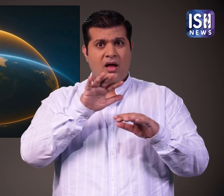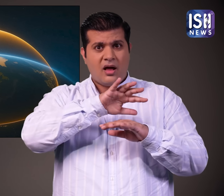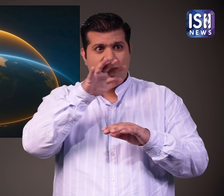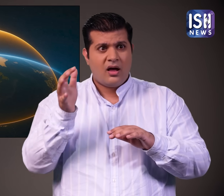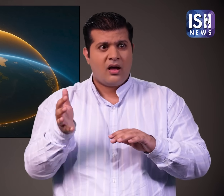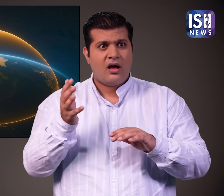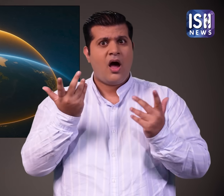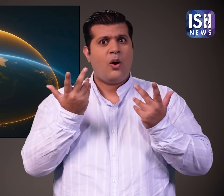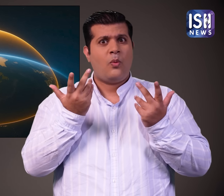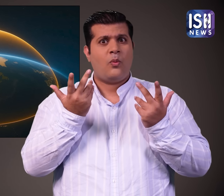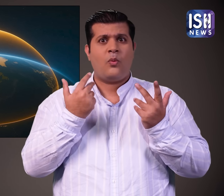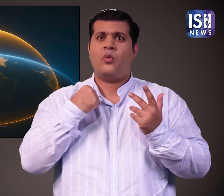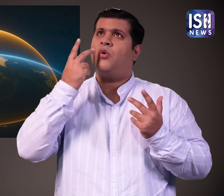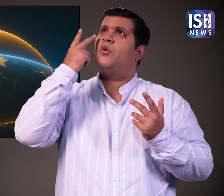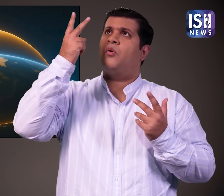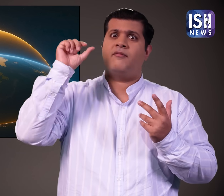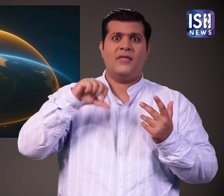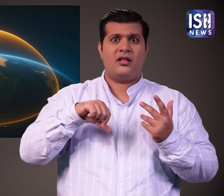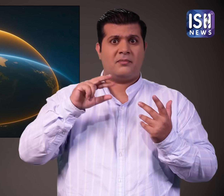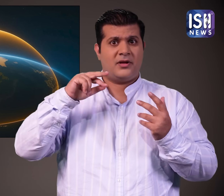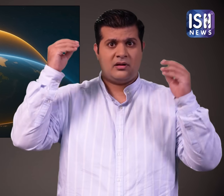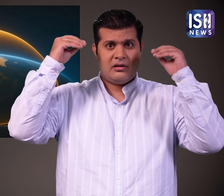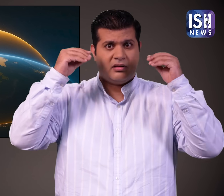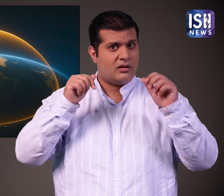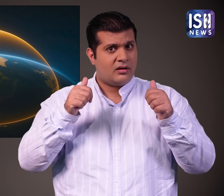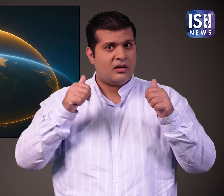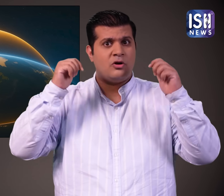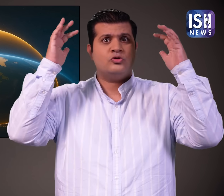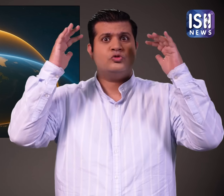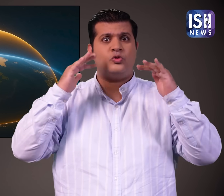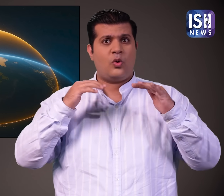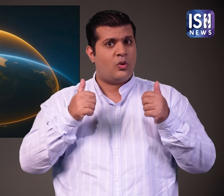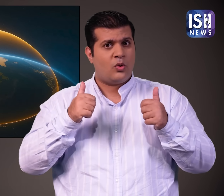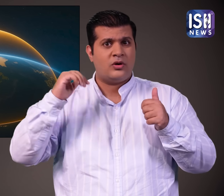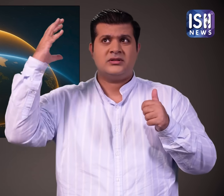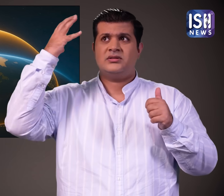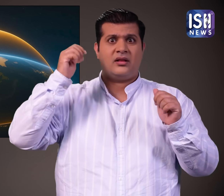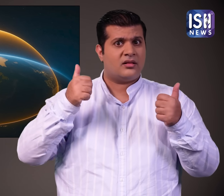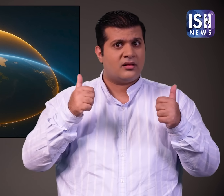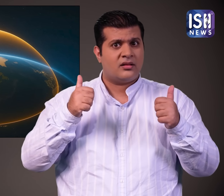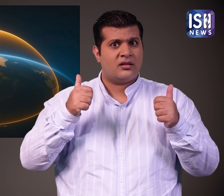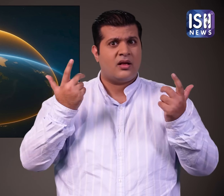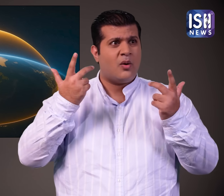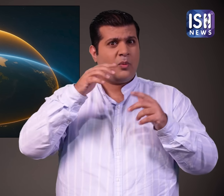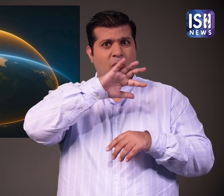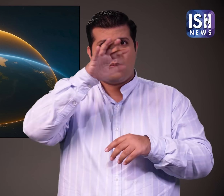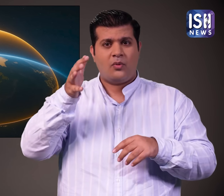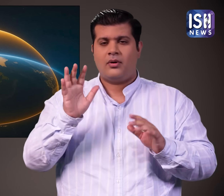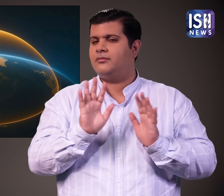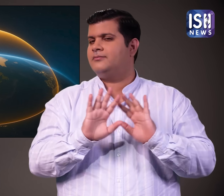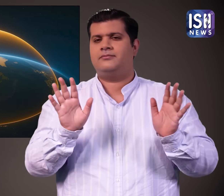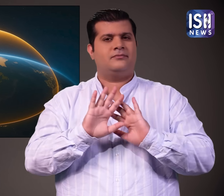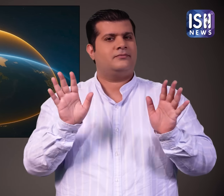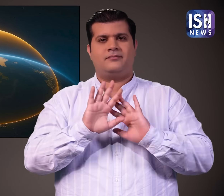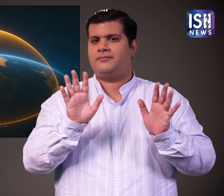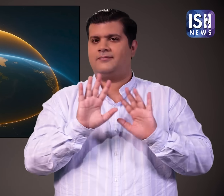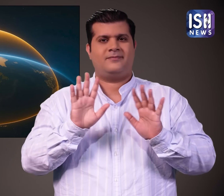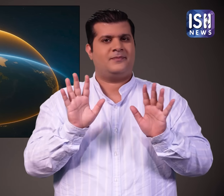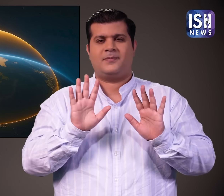If it’s a shield, does that mean we can see it? Will it stop rain, snow, or sunlight? No, no.